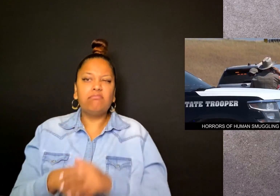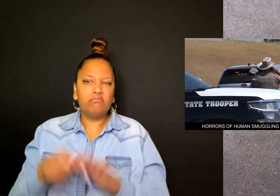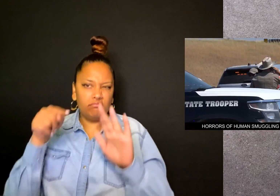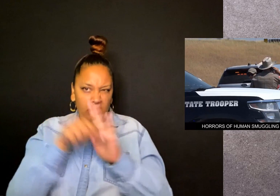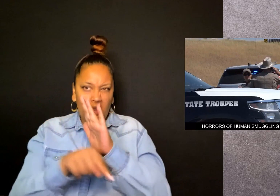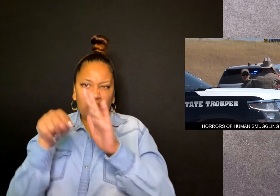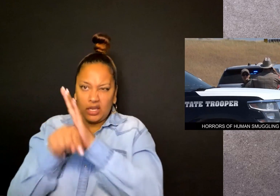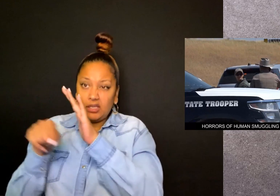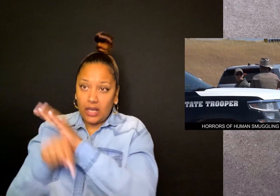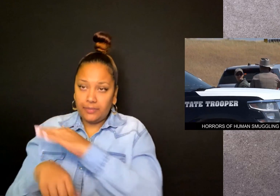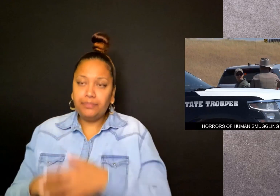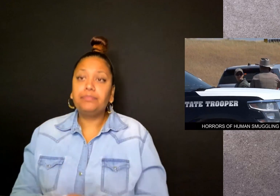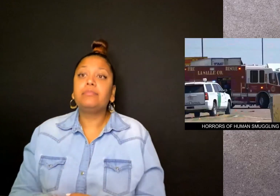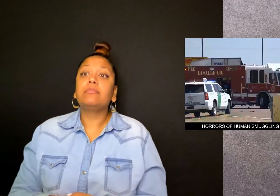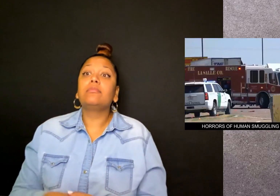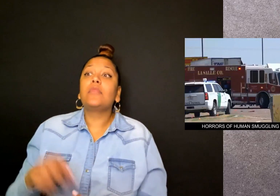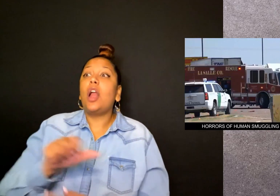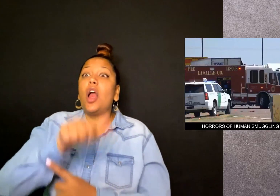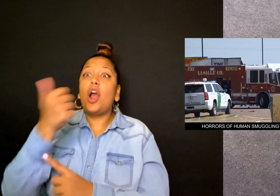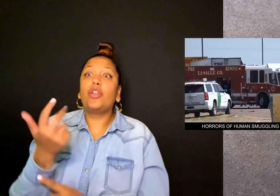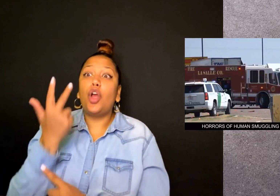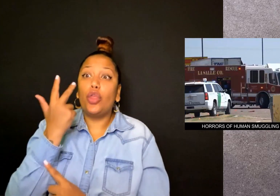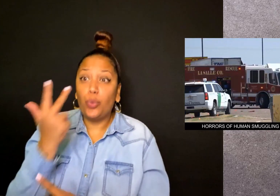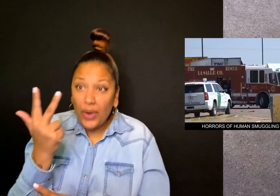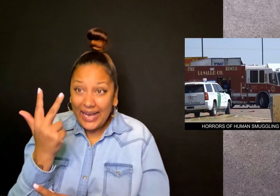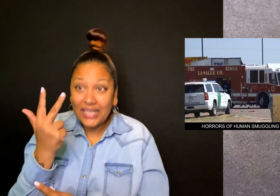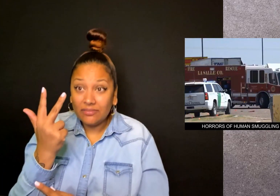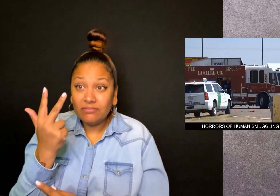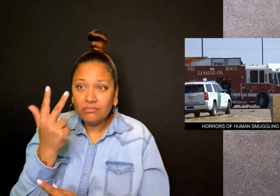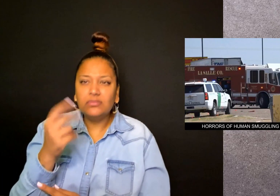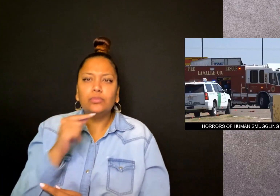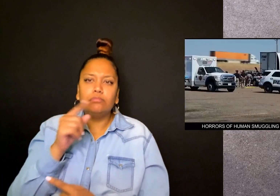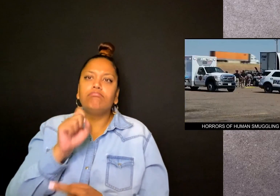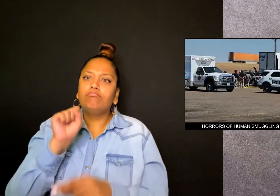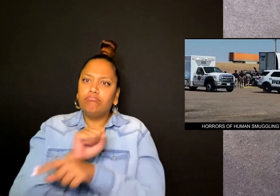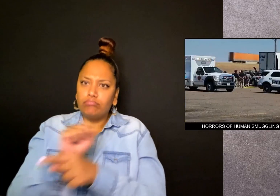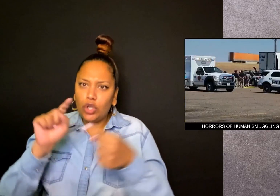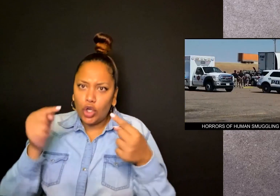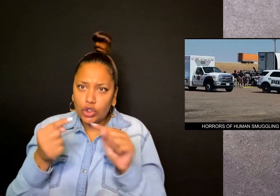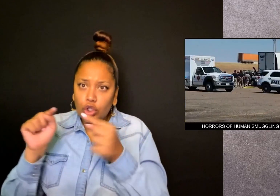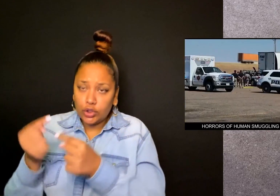on Thursday four migrants were killed and three others critically injured